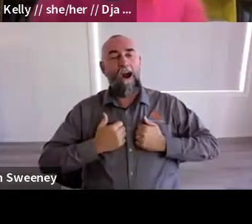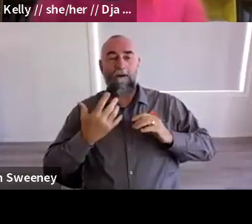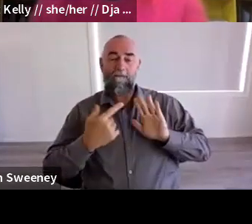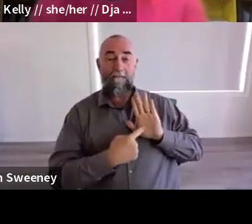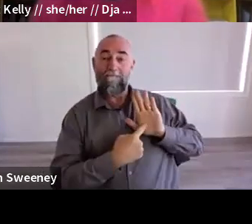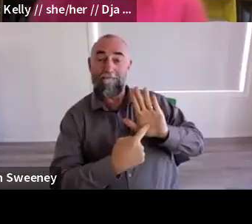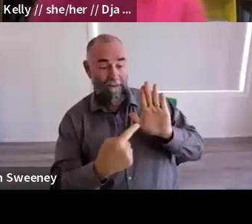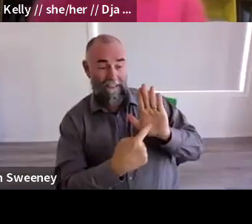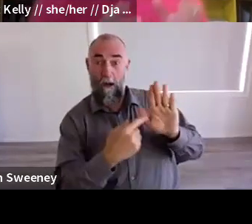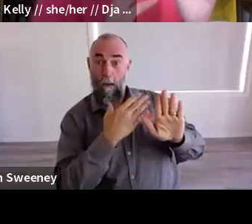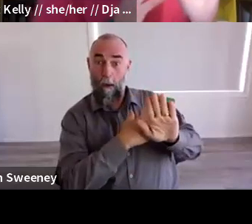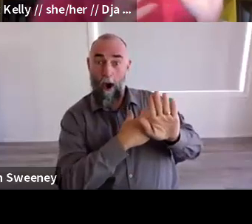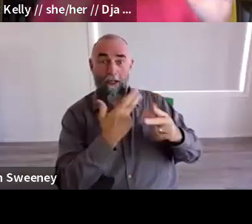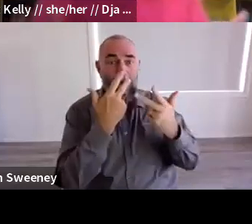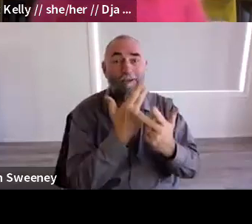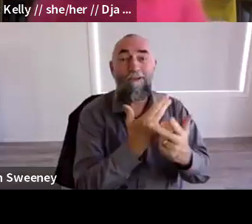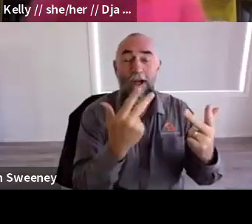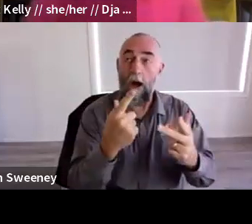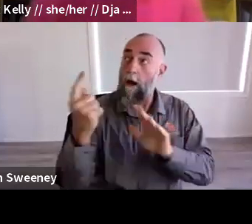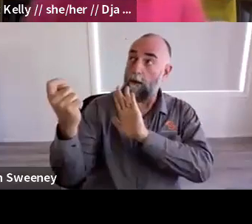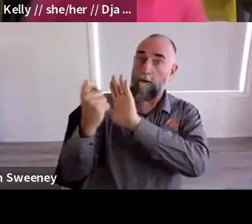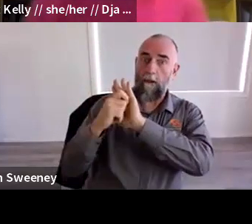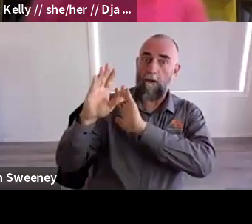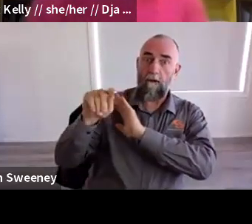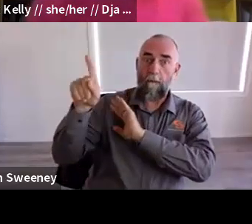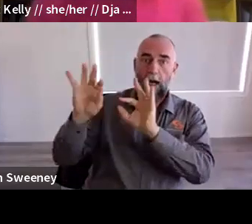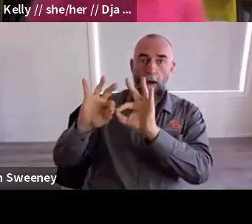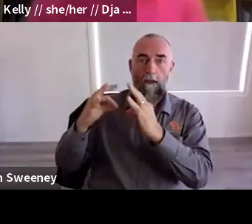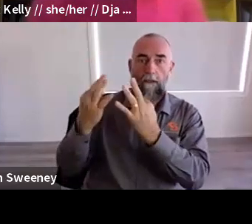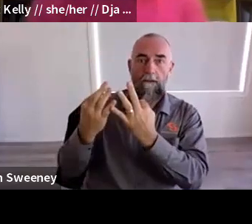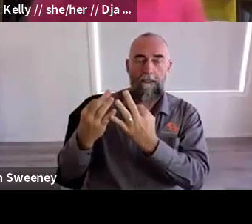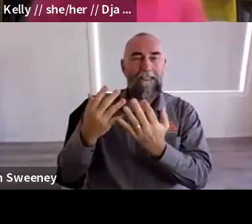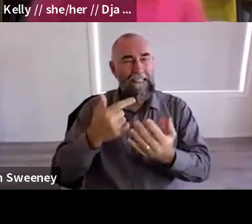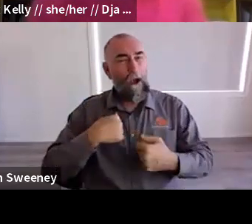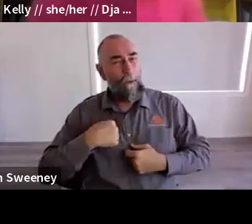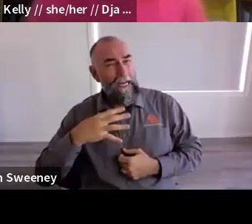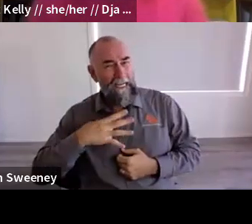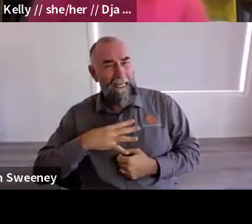conversations that we're not having? When we're having - putting our work